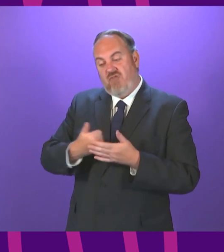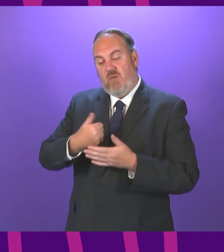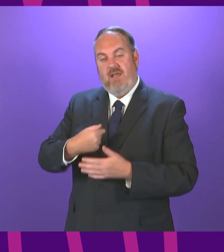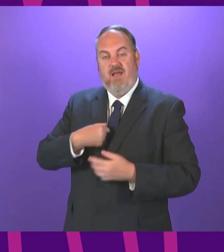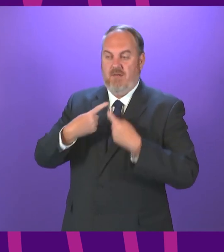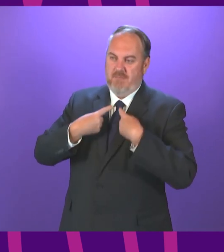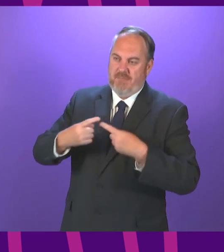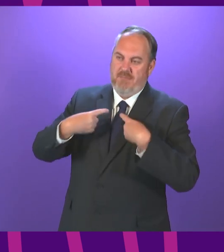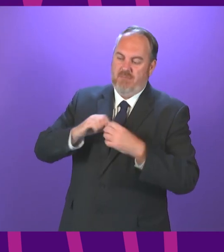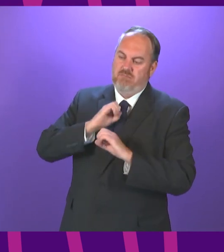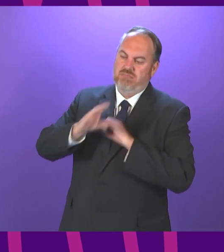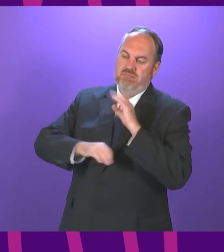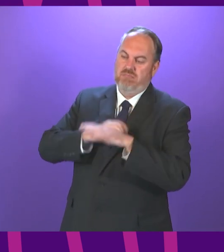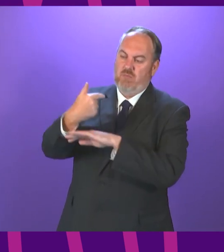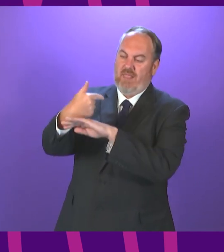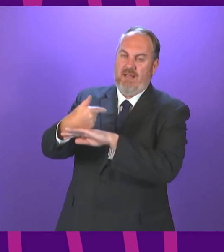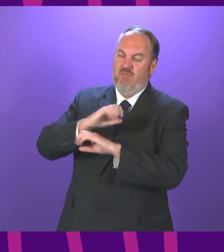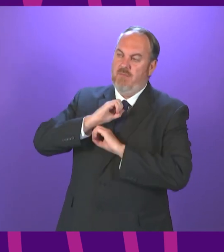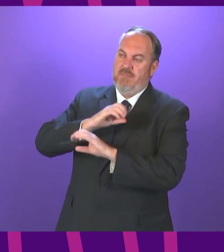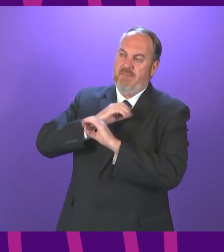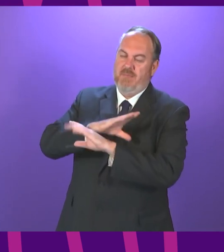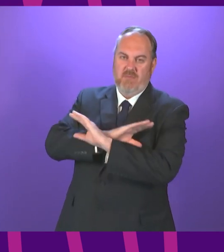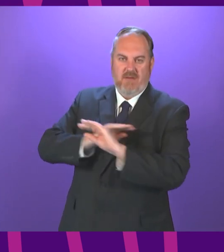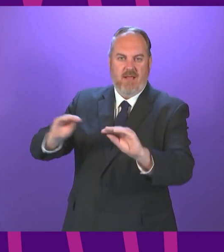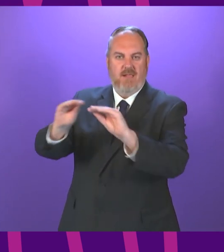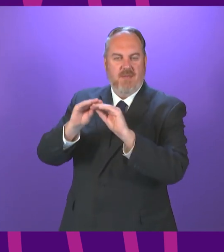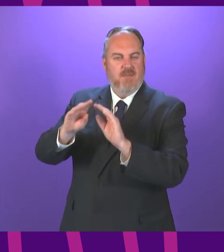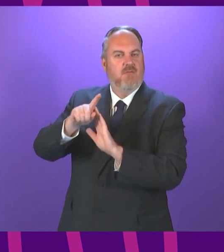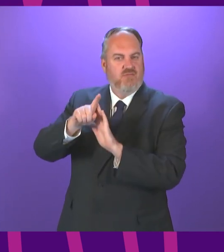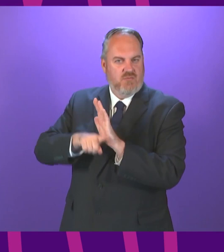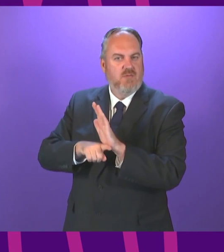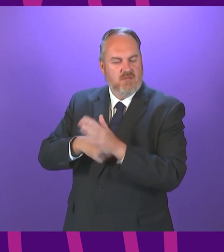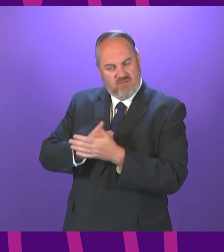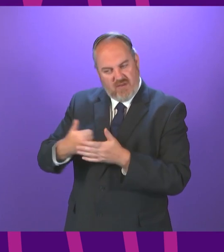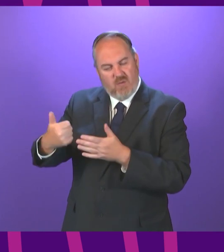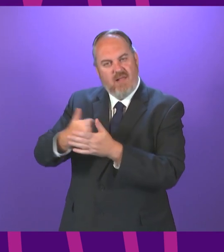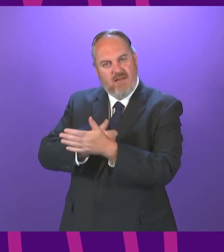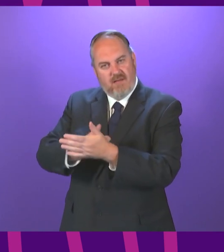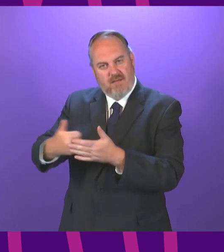are communicating as clearly as possible in a complex situation what the rules in place in